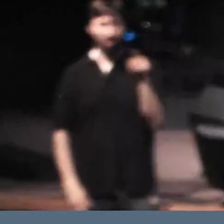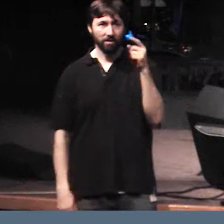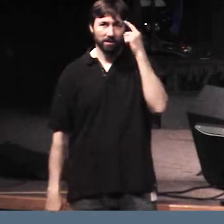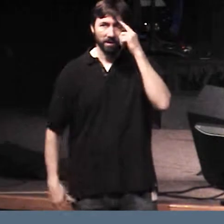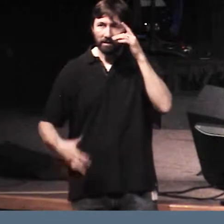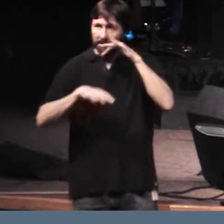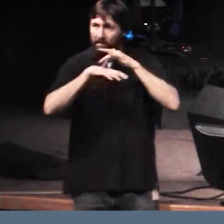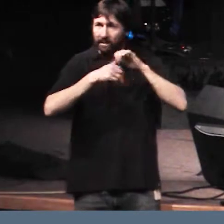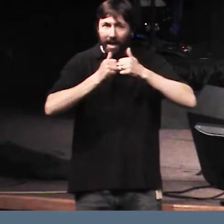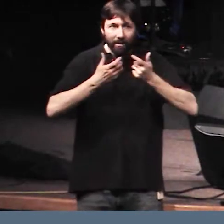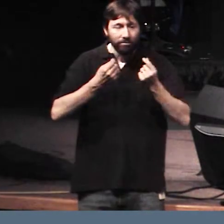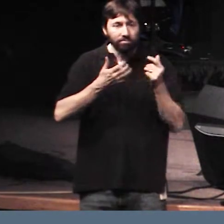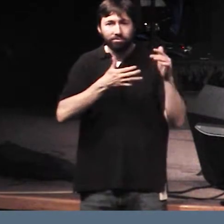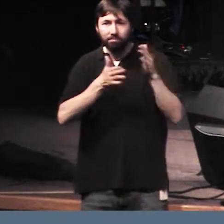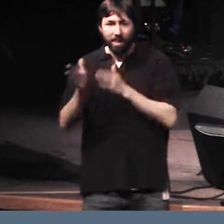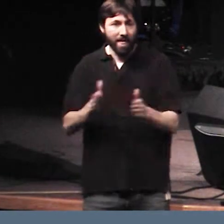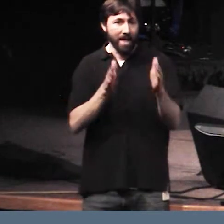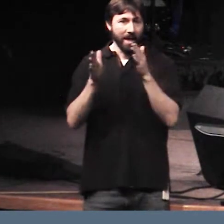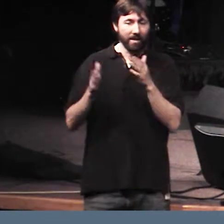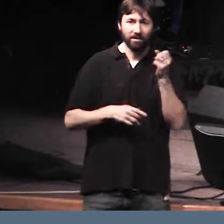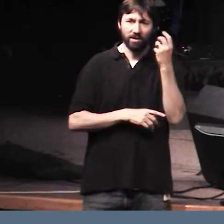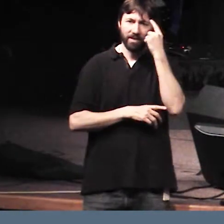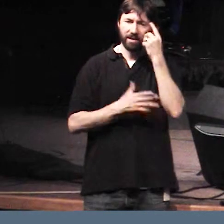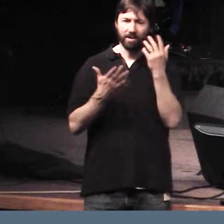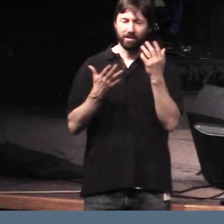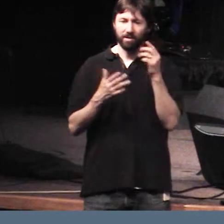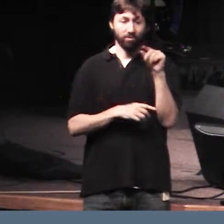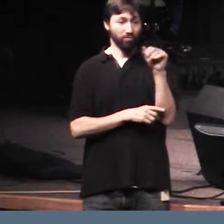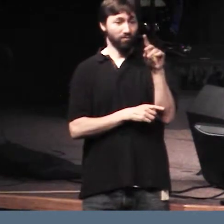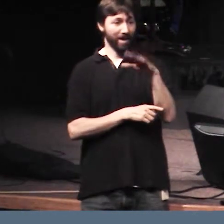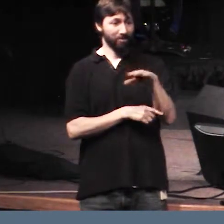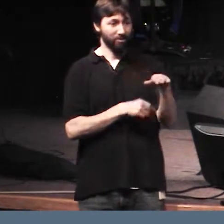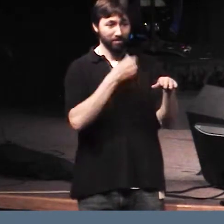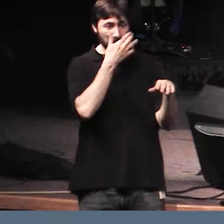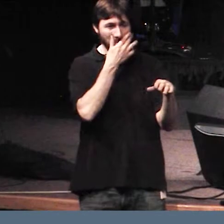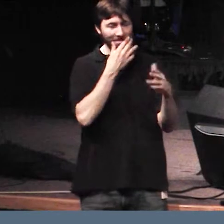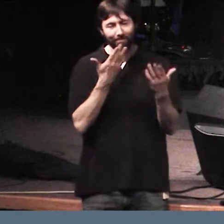Oh, how do we do this and she's even thinking she's thinking grandchildren there's something about grand babies to do